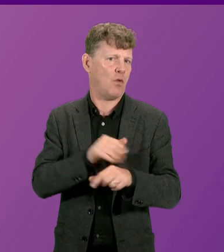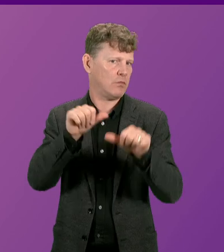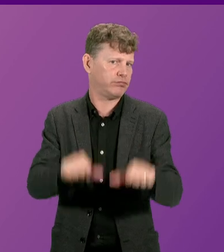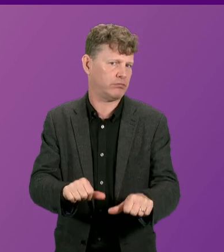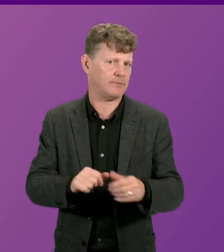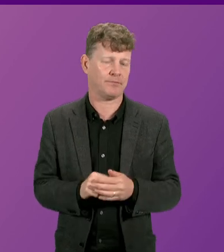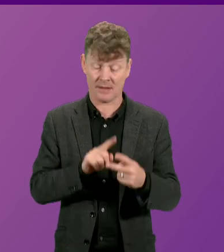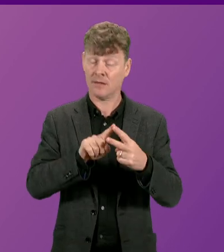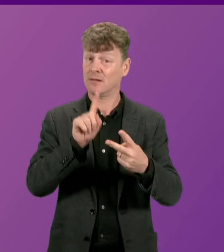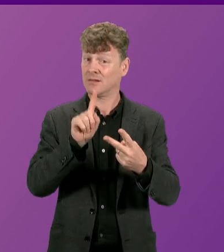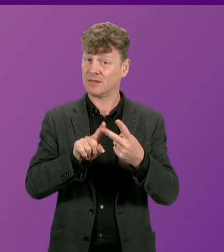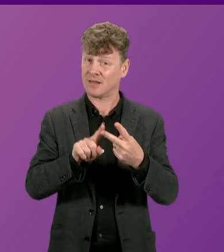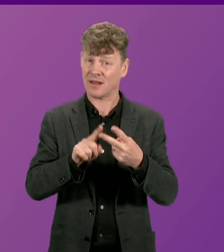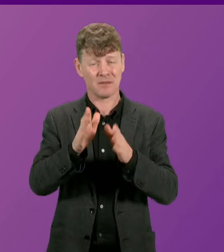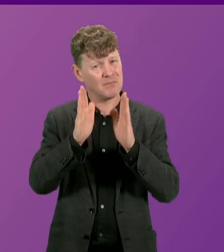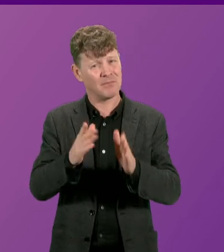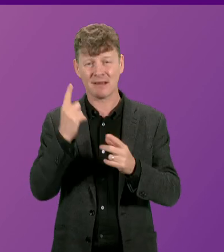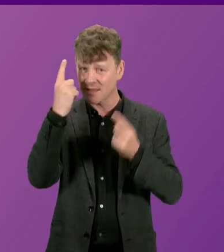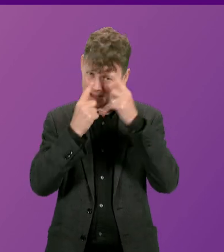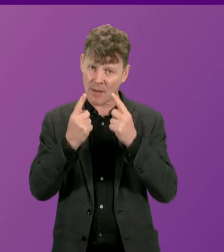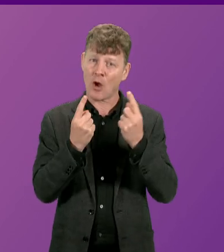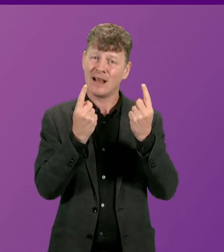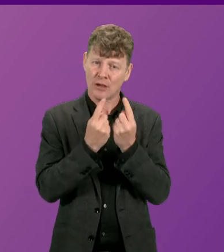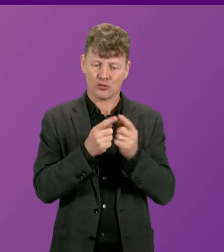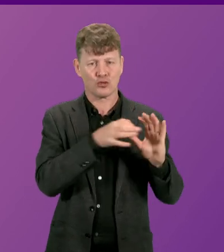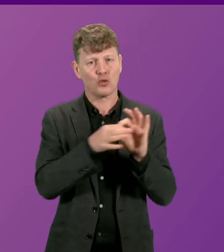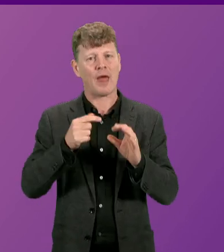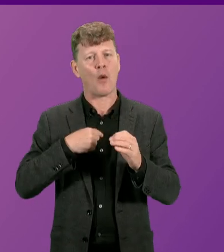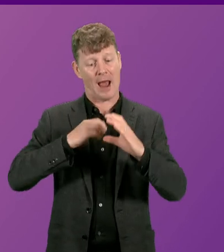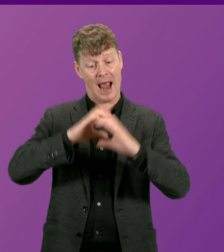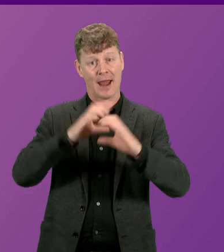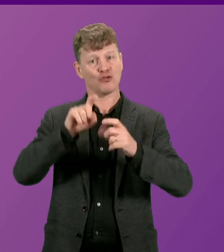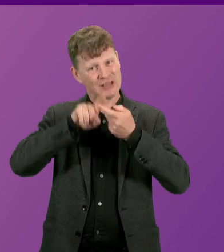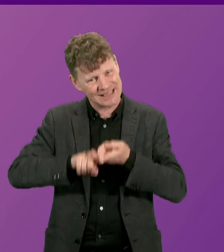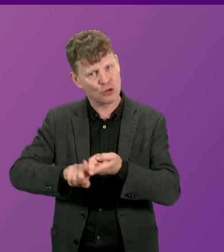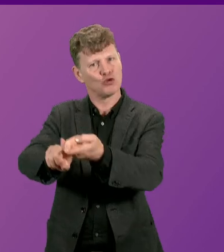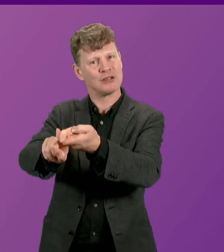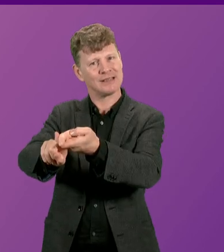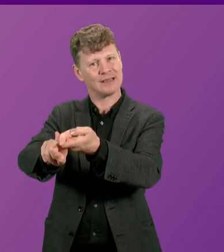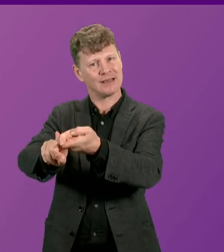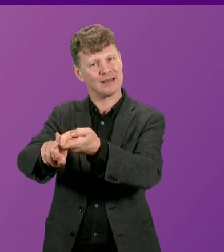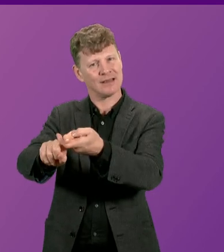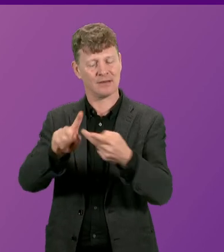to that assessment, we must consider issues in relation to our energy security. Thirdly,